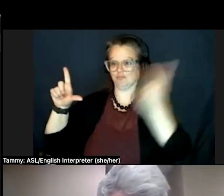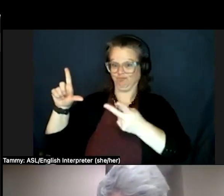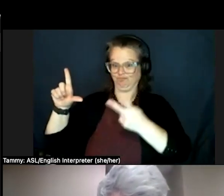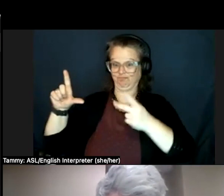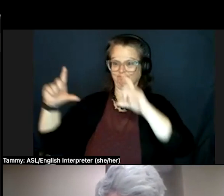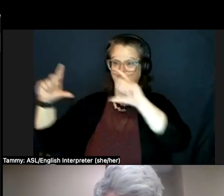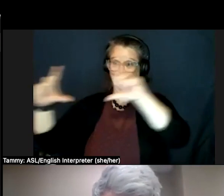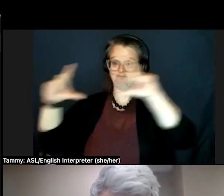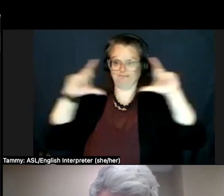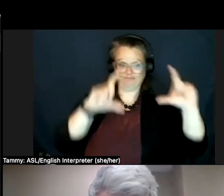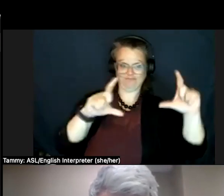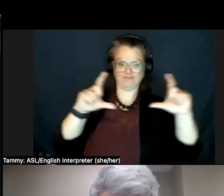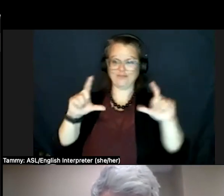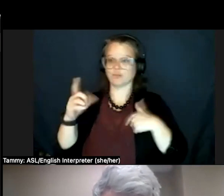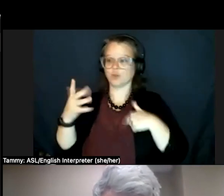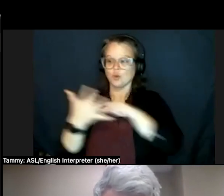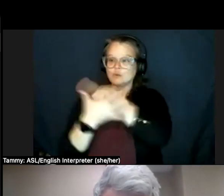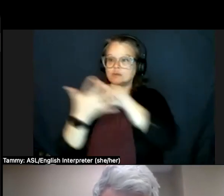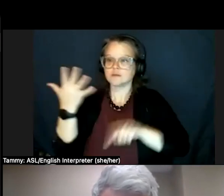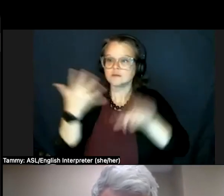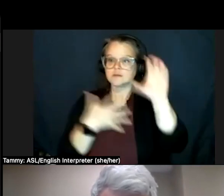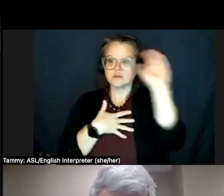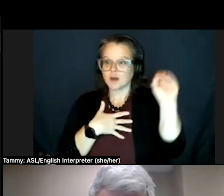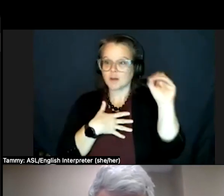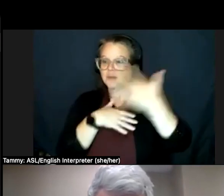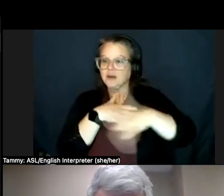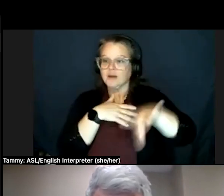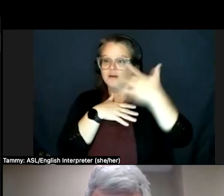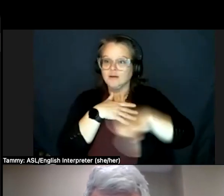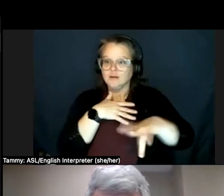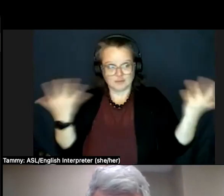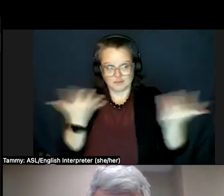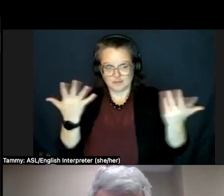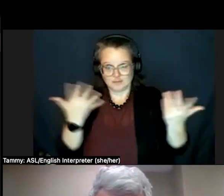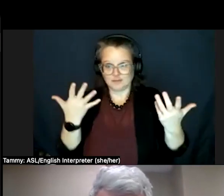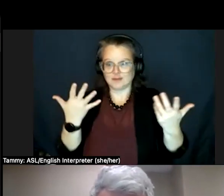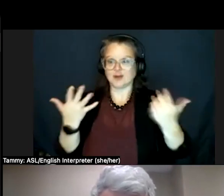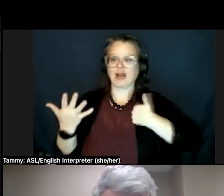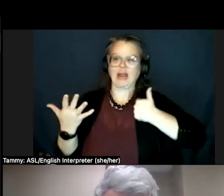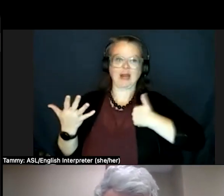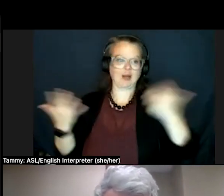is that we can also look at carriers that have special rates into an area because they're